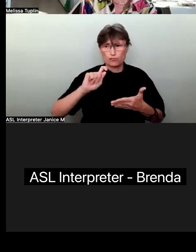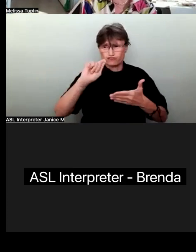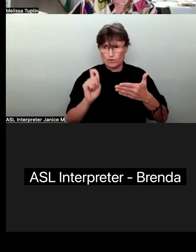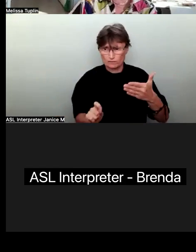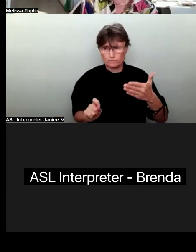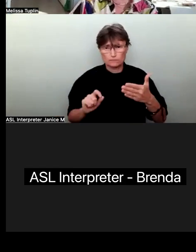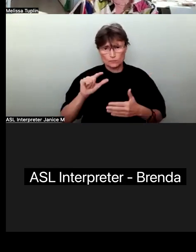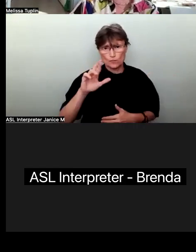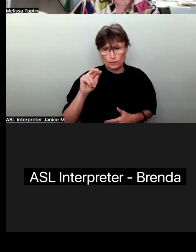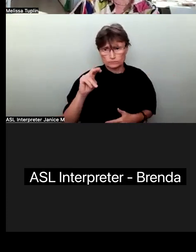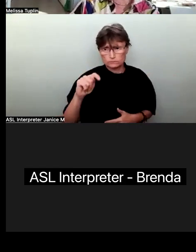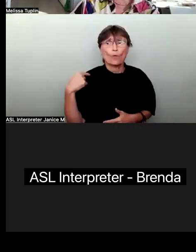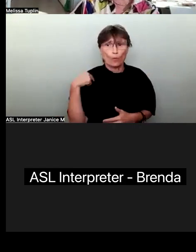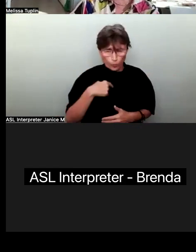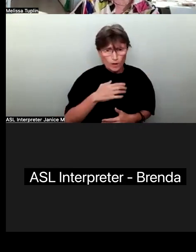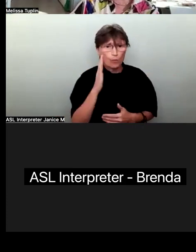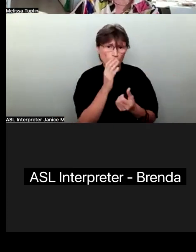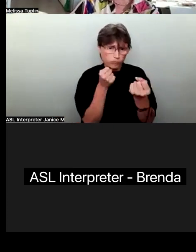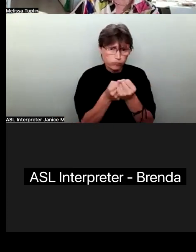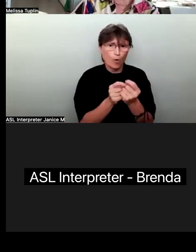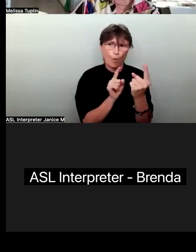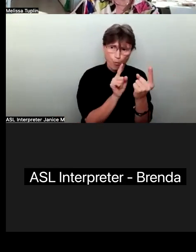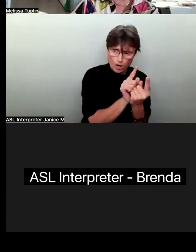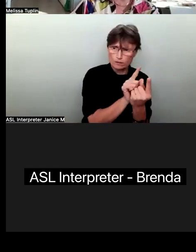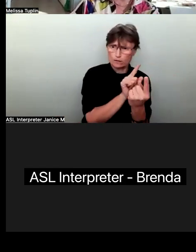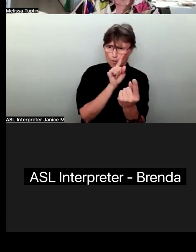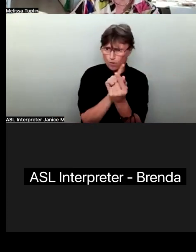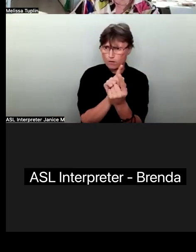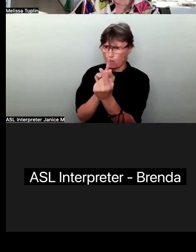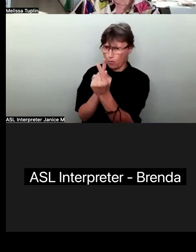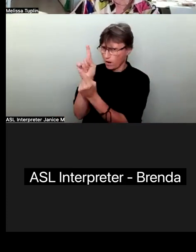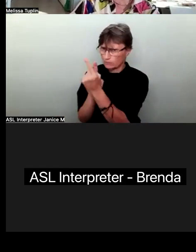with applicants and develop accommodations through conversation and check ins. Our team